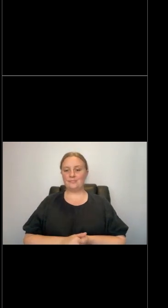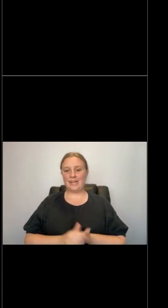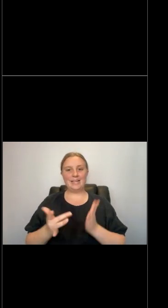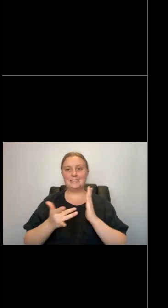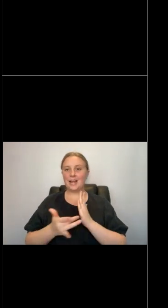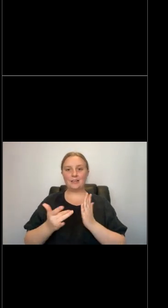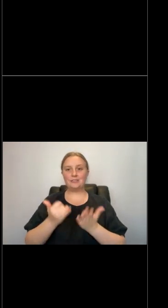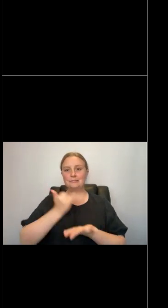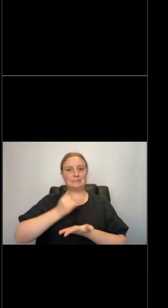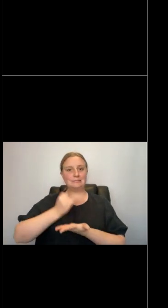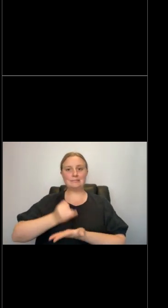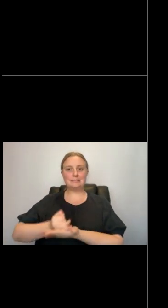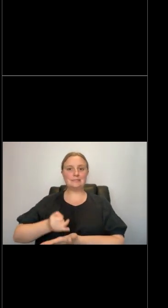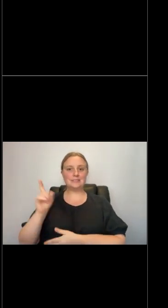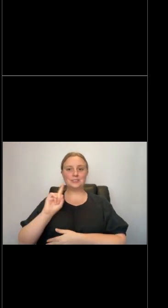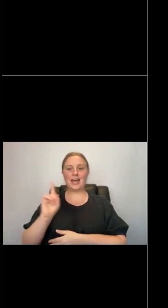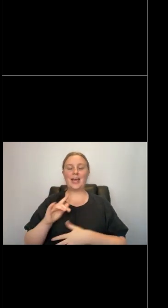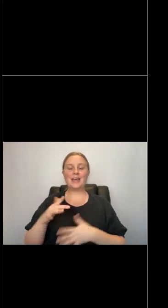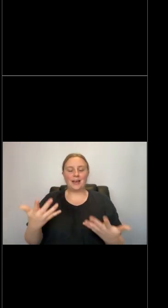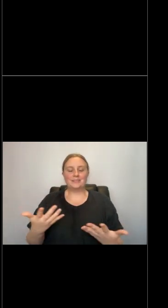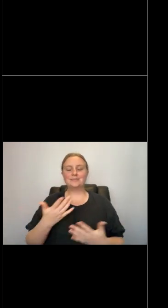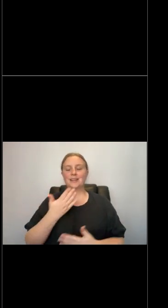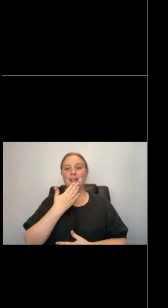But anyway, thank you so much, everybody, and we'll see you next year.